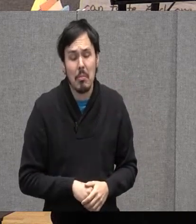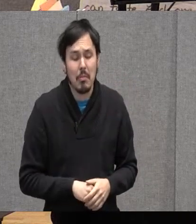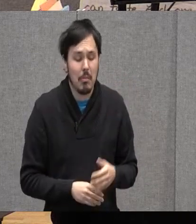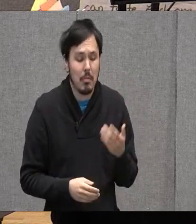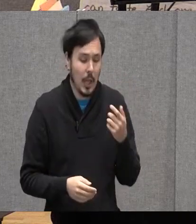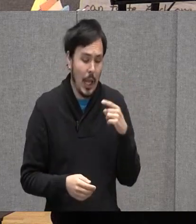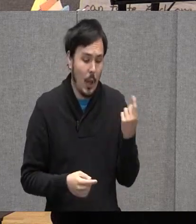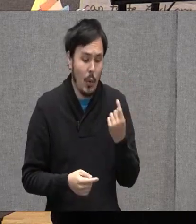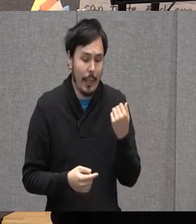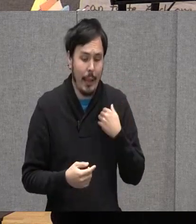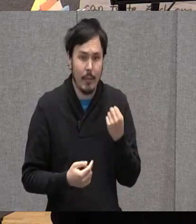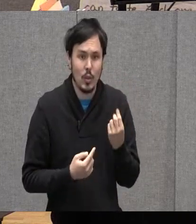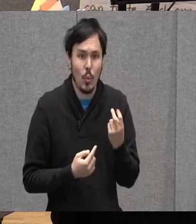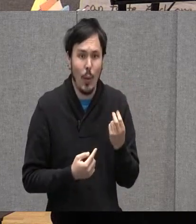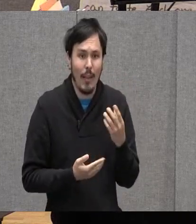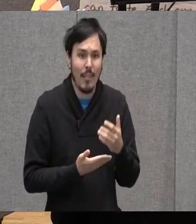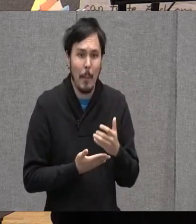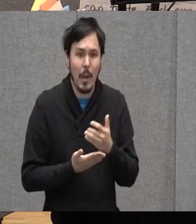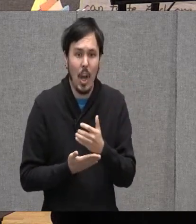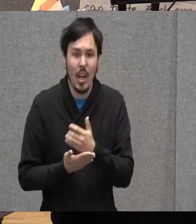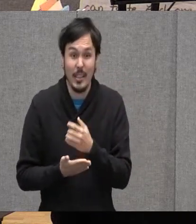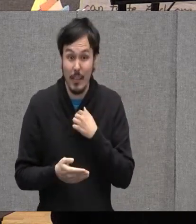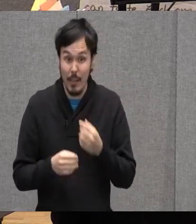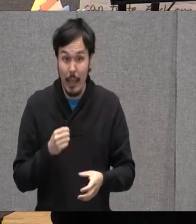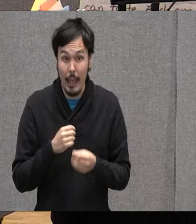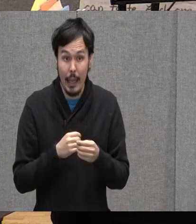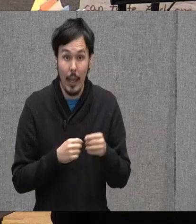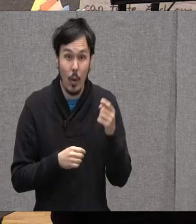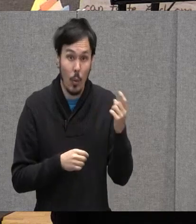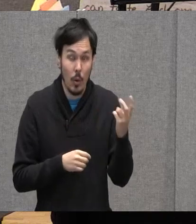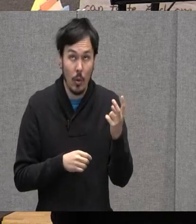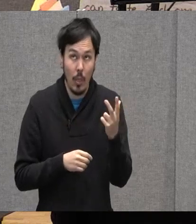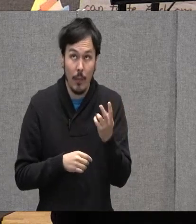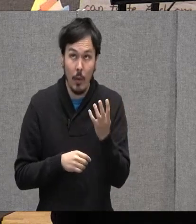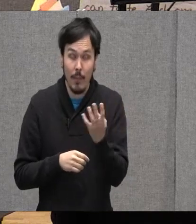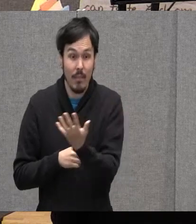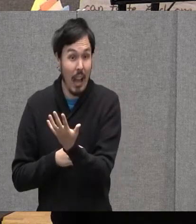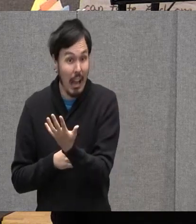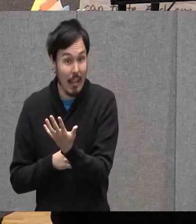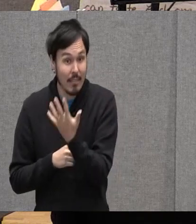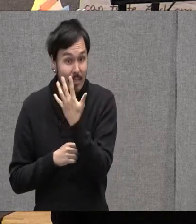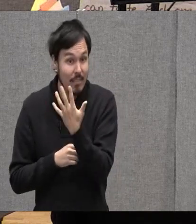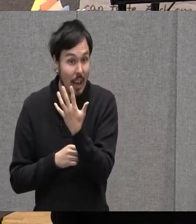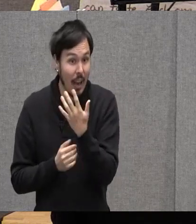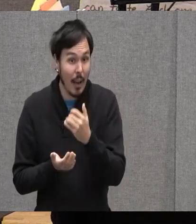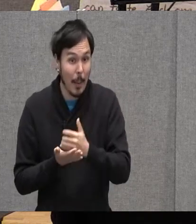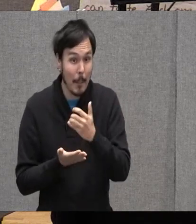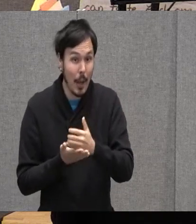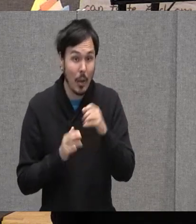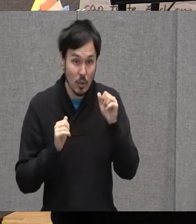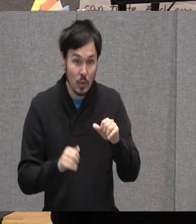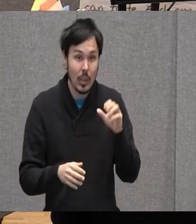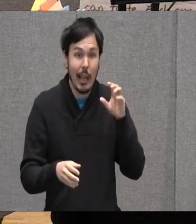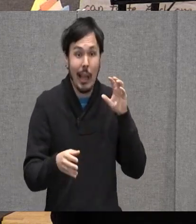and if I out another pot here on the five and made that five pots, could I get to 12 with it fitting in there